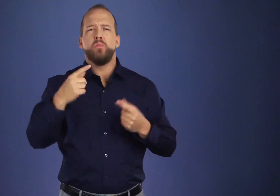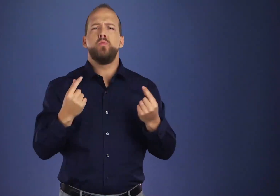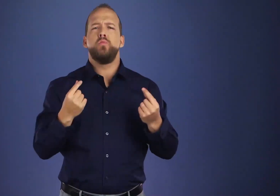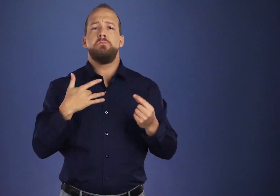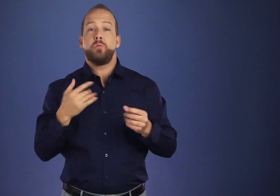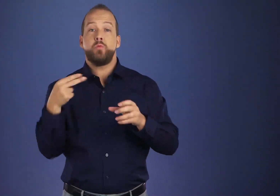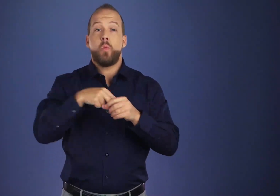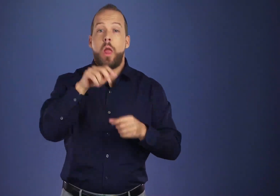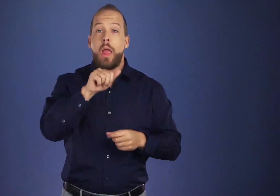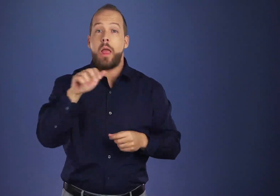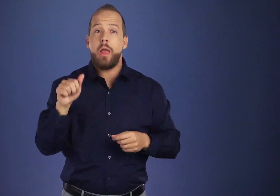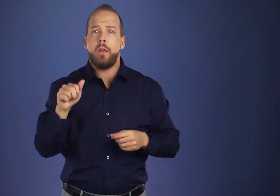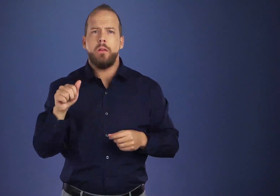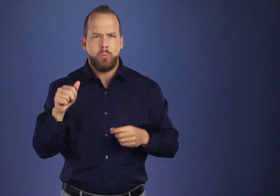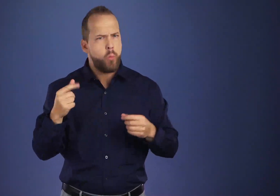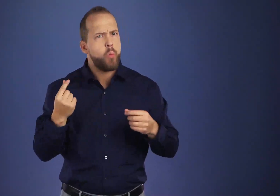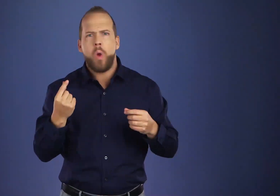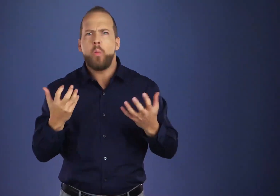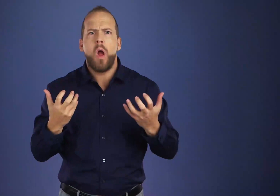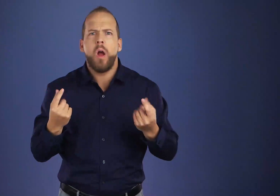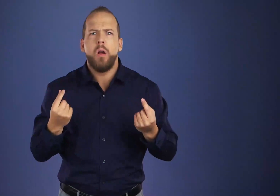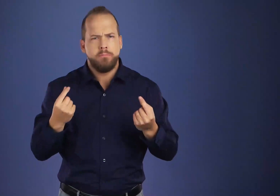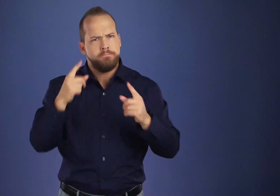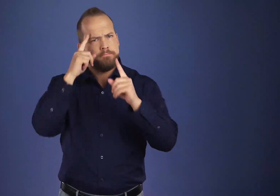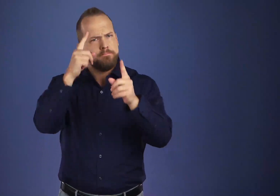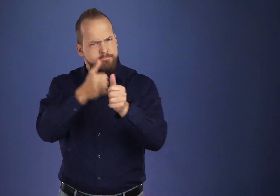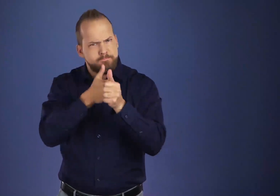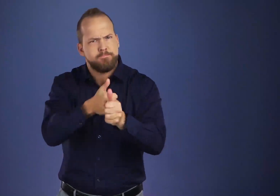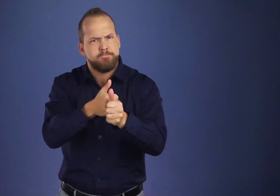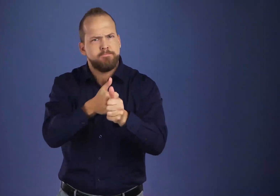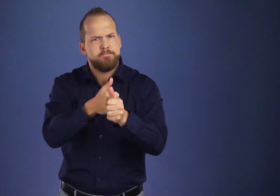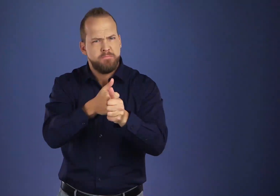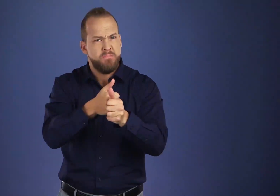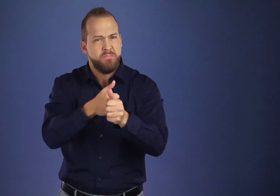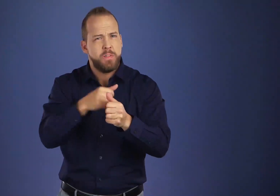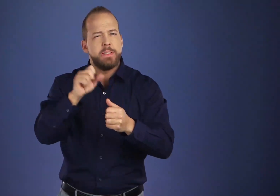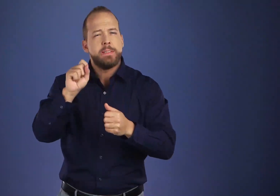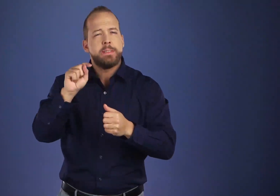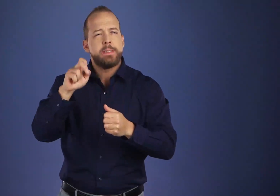Every man and woman who has joined A.A. and intends to stick has,